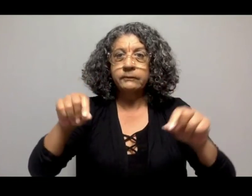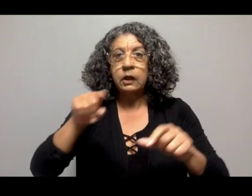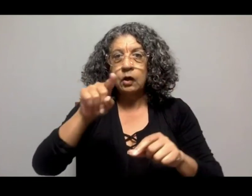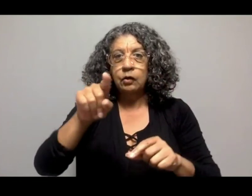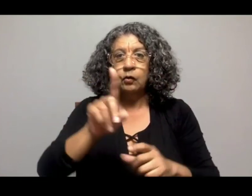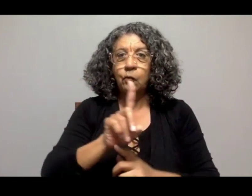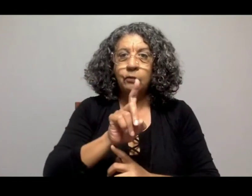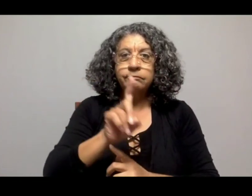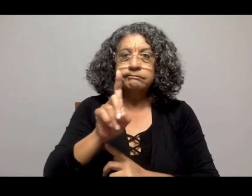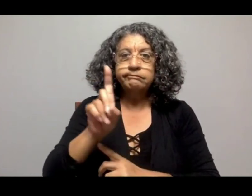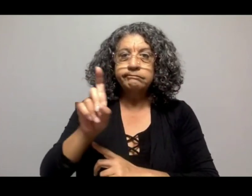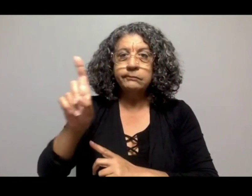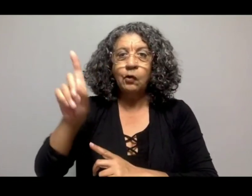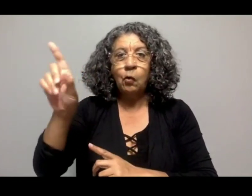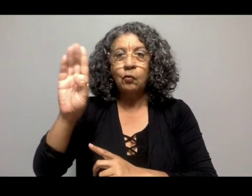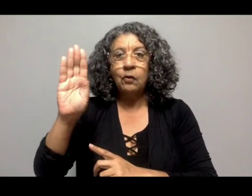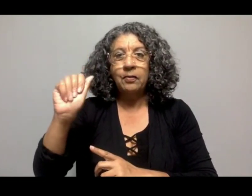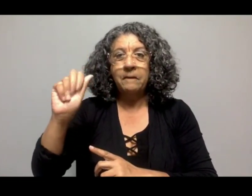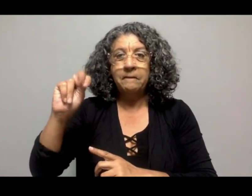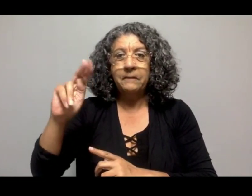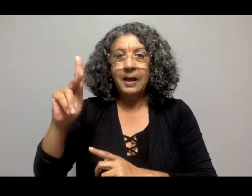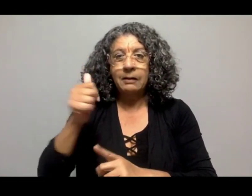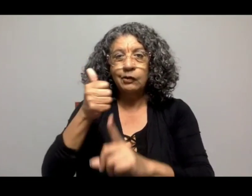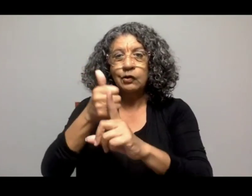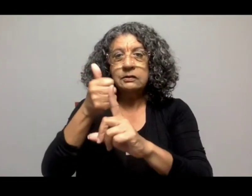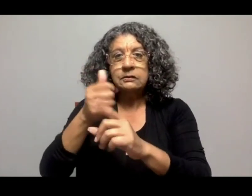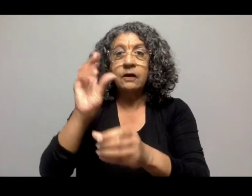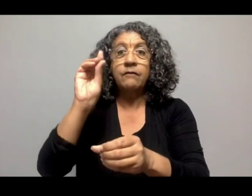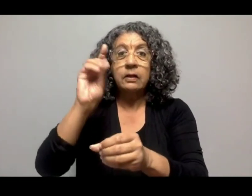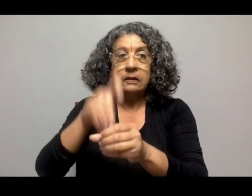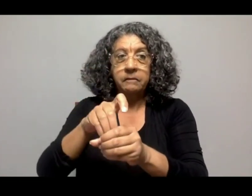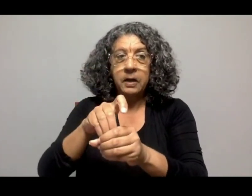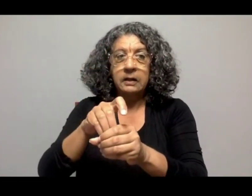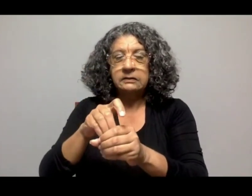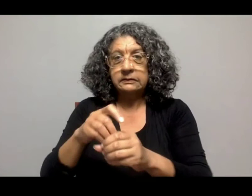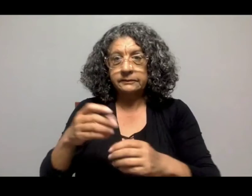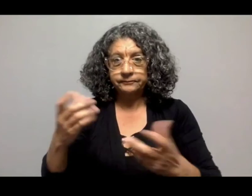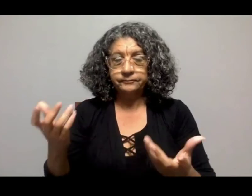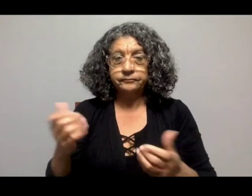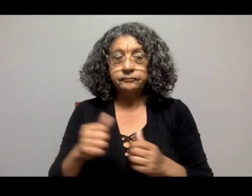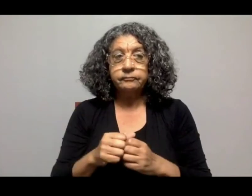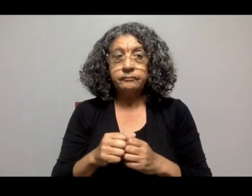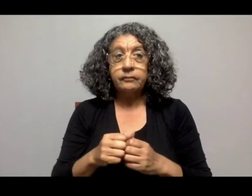and you have to go to the bank and deposit it yourself.